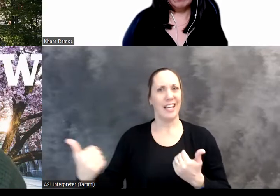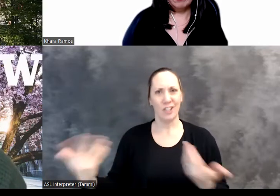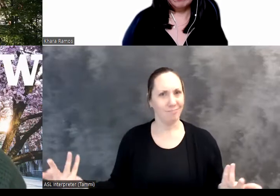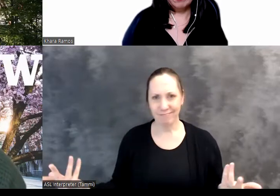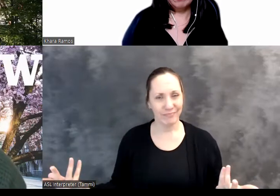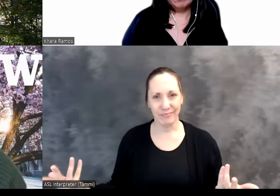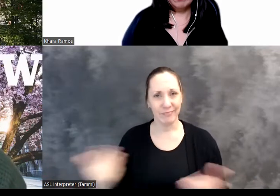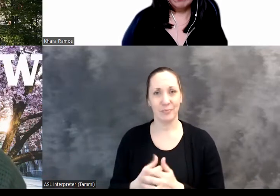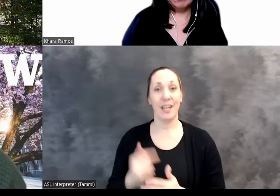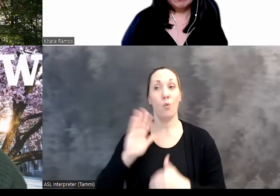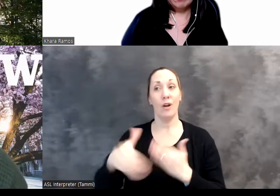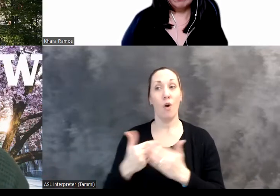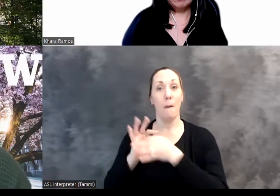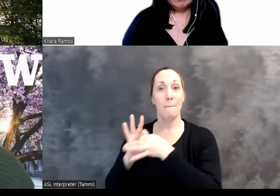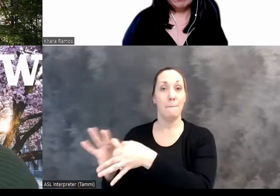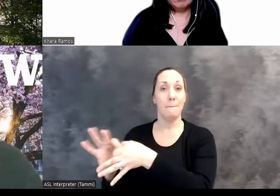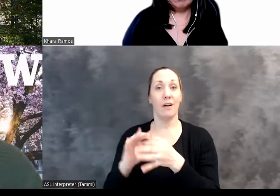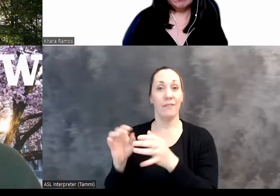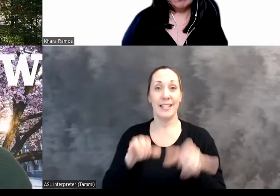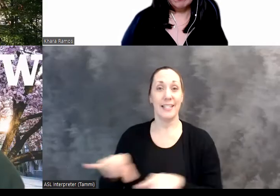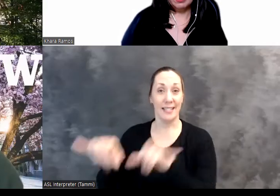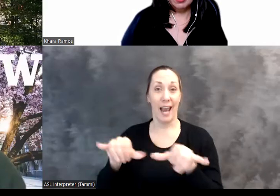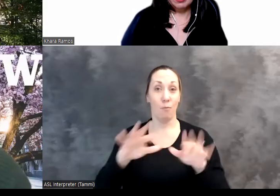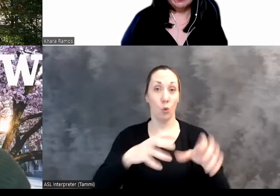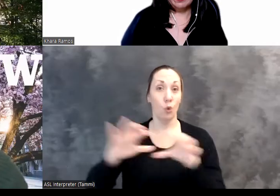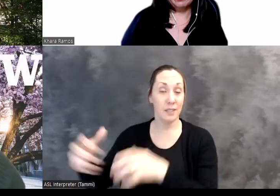s at the technology devices companies. You know,